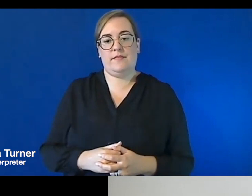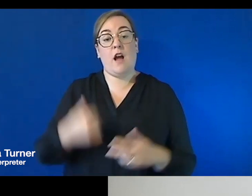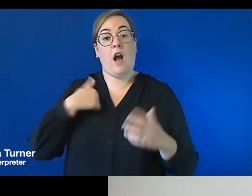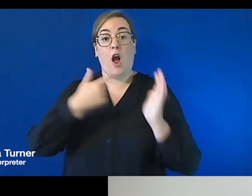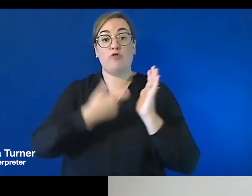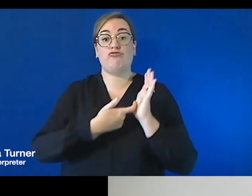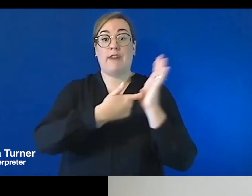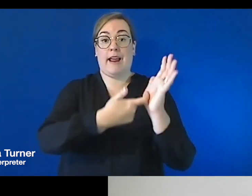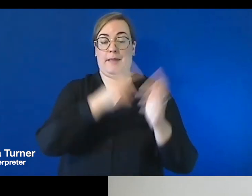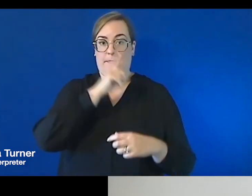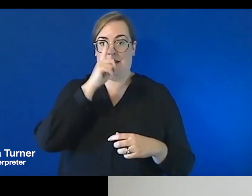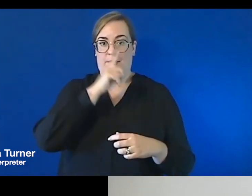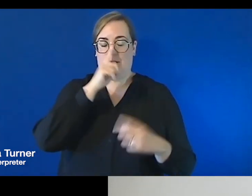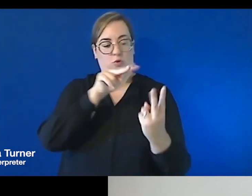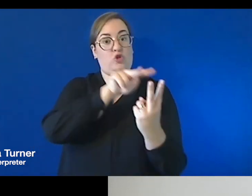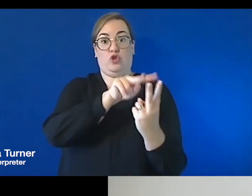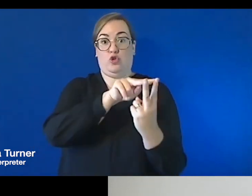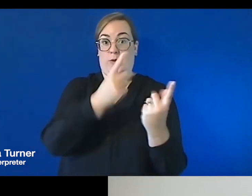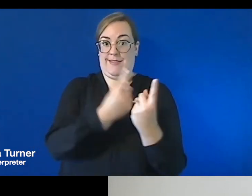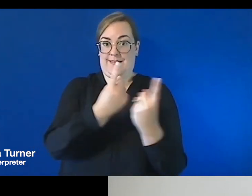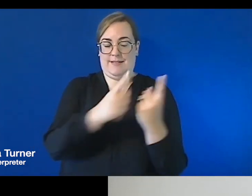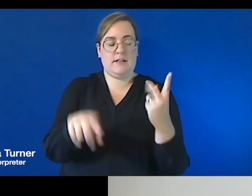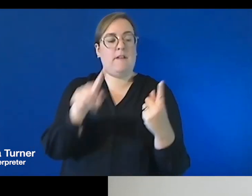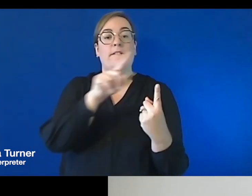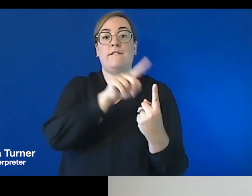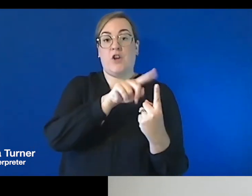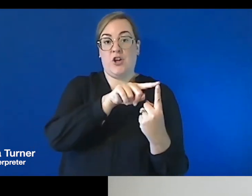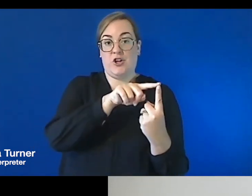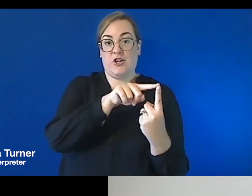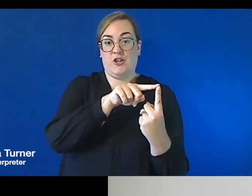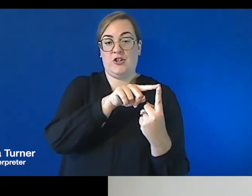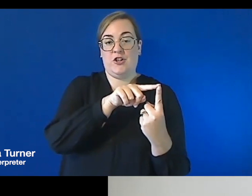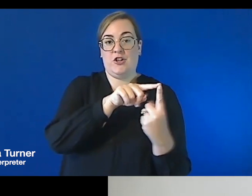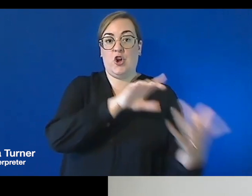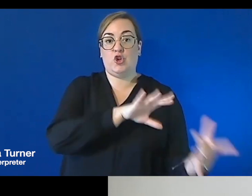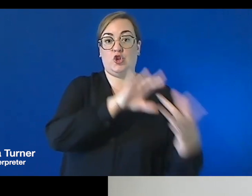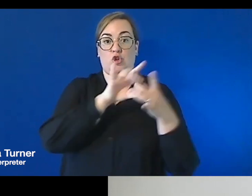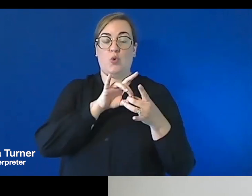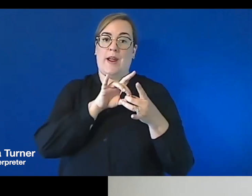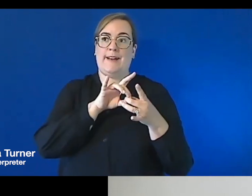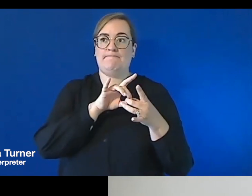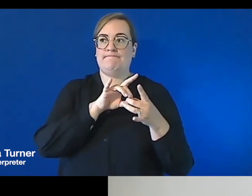two main main steps. First of all, is to join like-minded communities, for instance, if you're